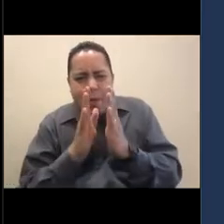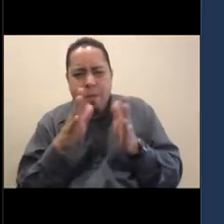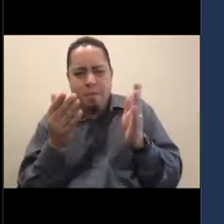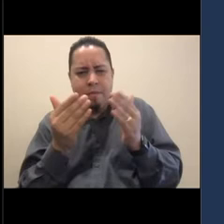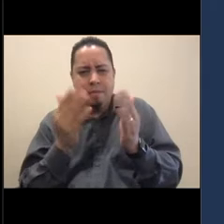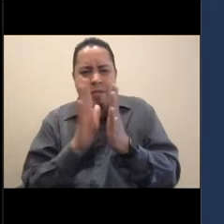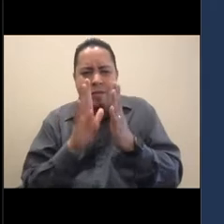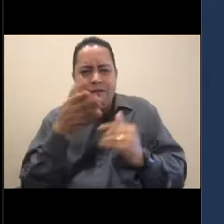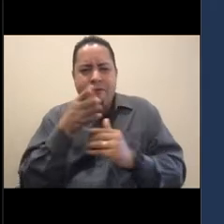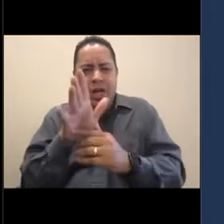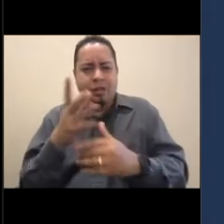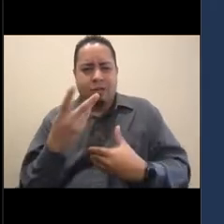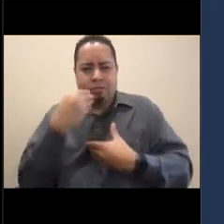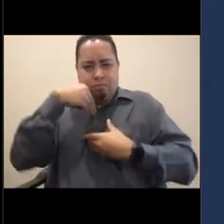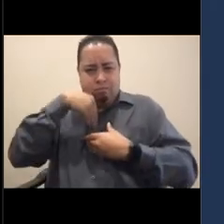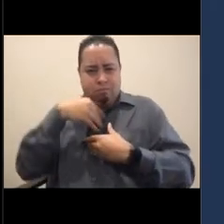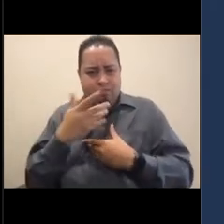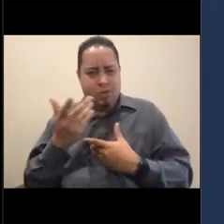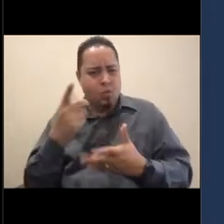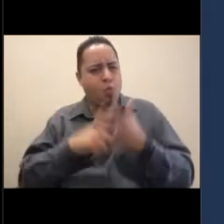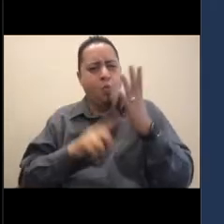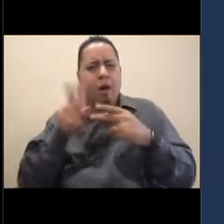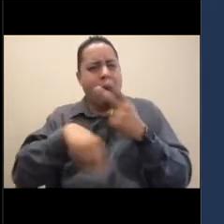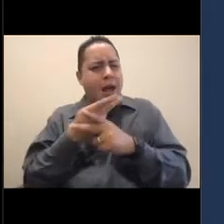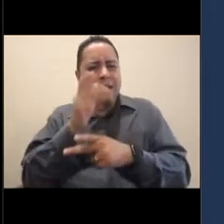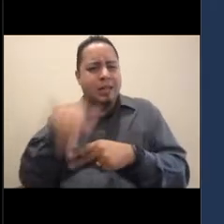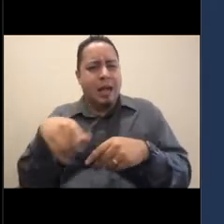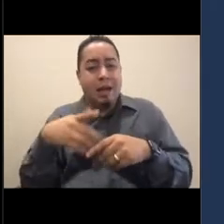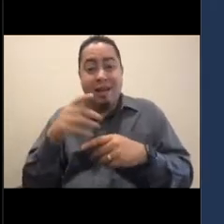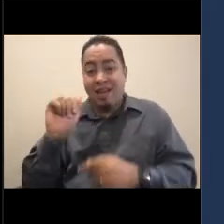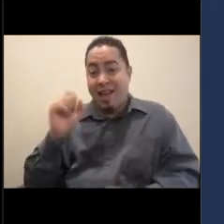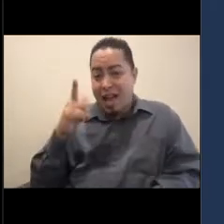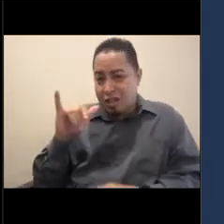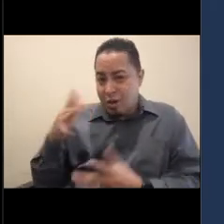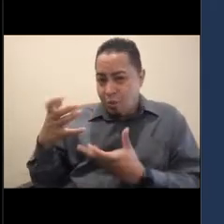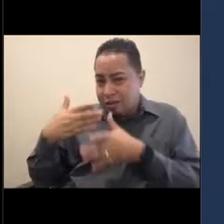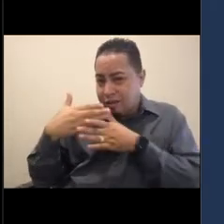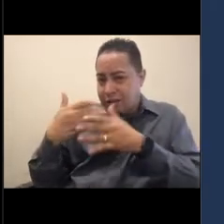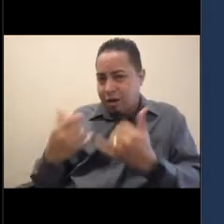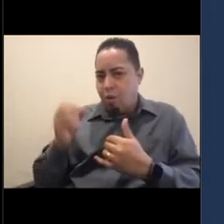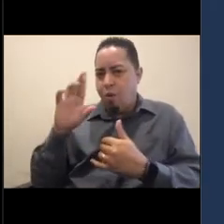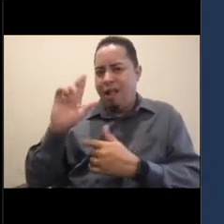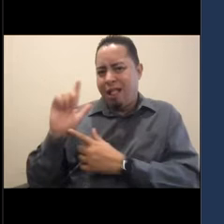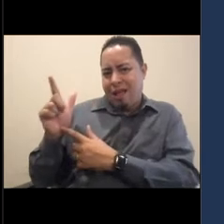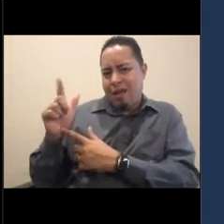Great question. Ashley, do you want to tackle that now, or do you want to include it in part of your talk? I can answer it real quick.